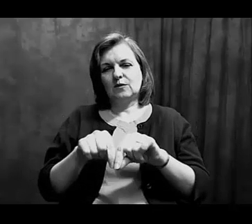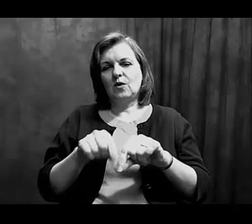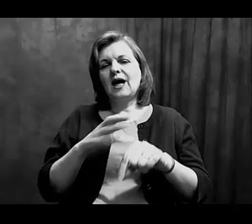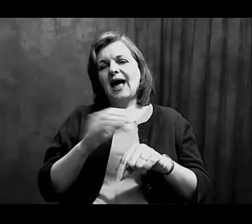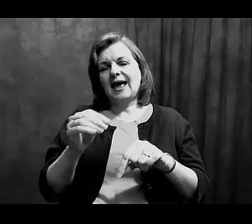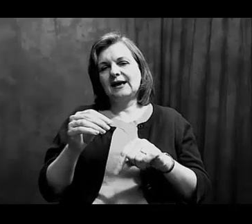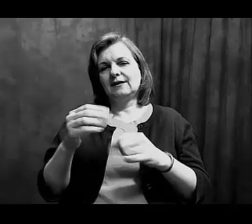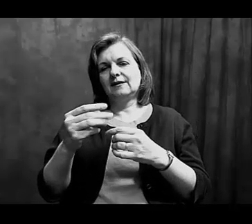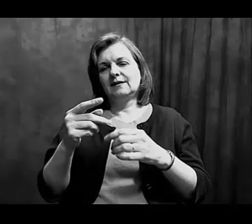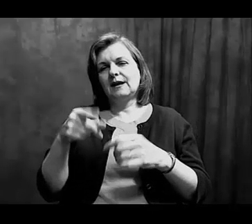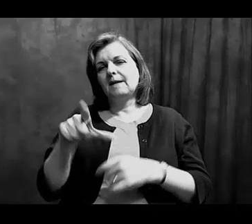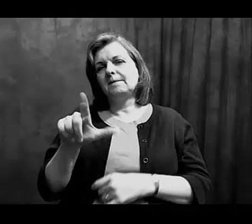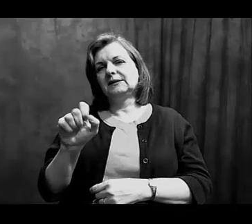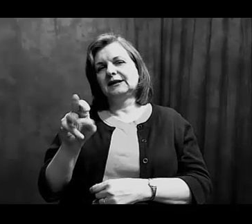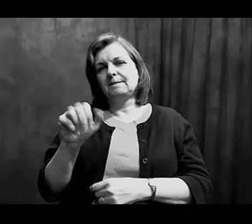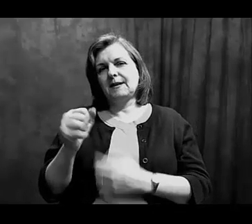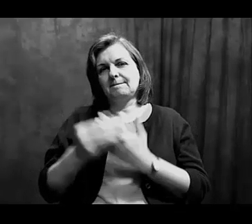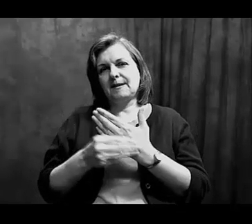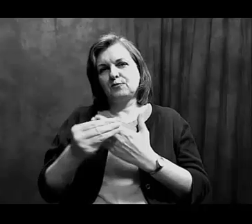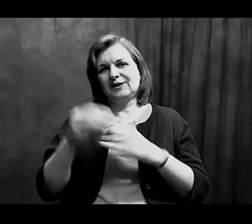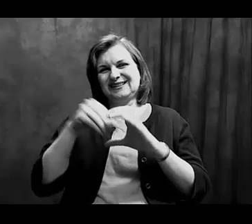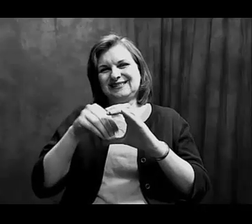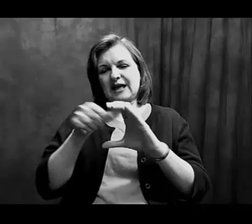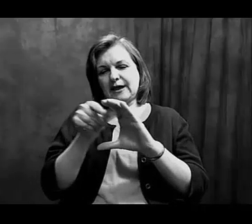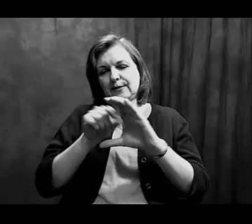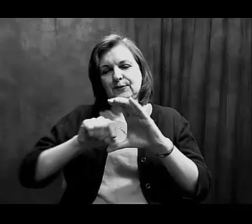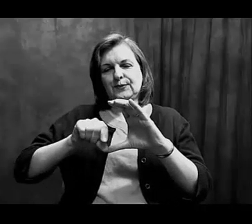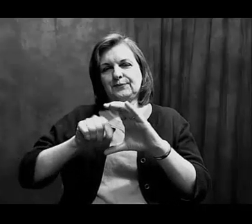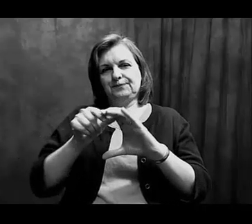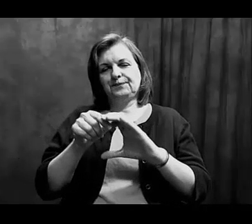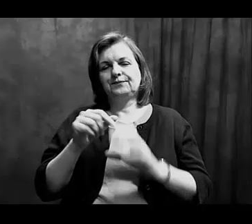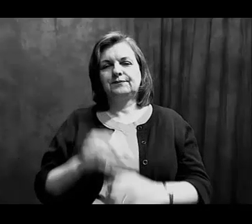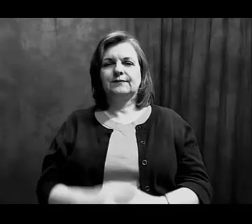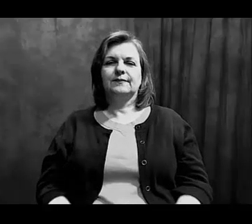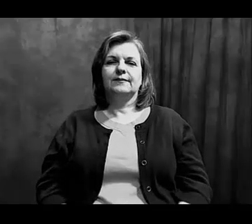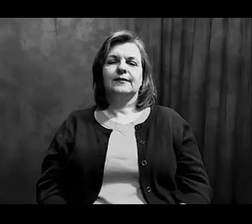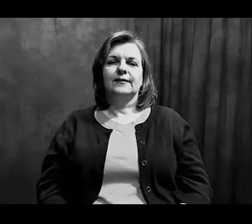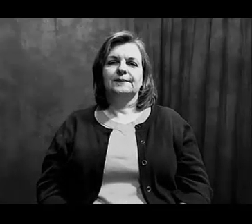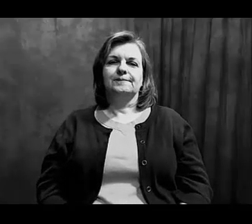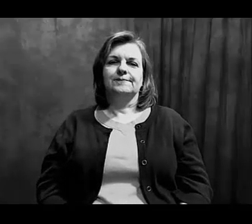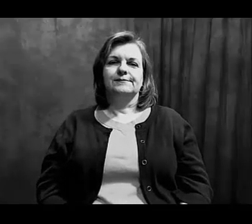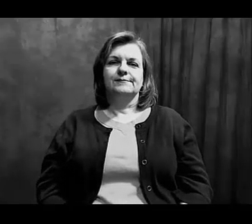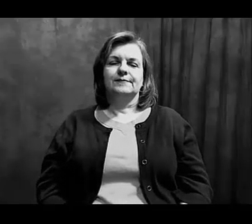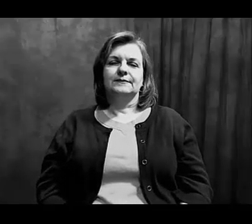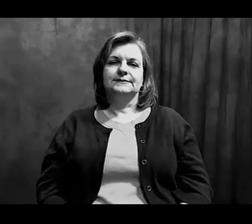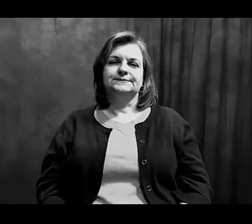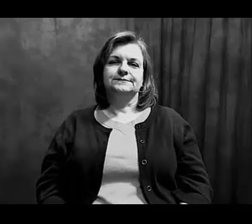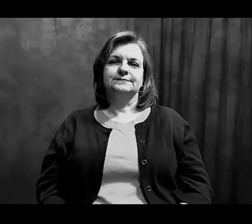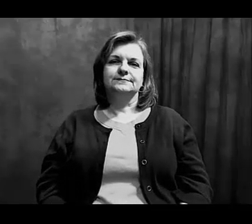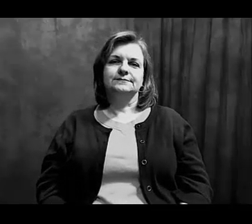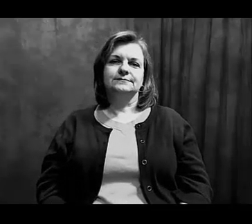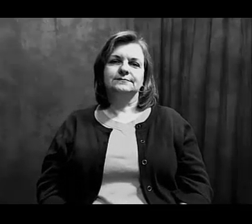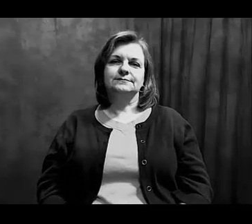now in this process we look at